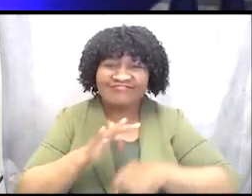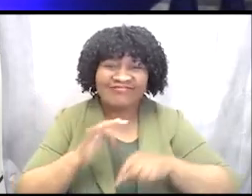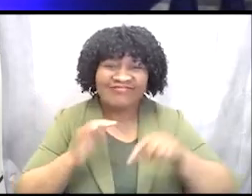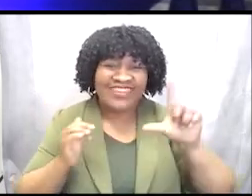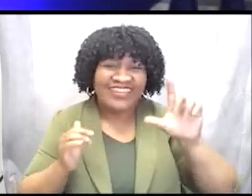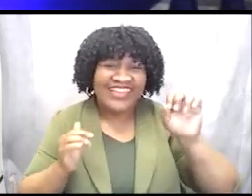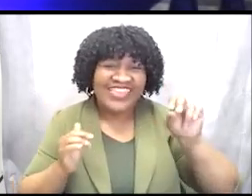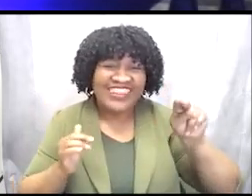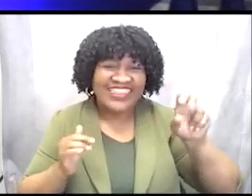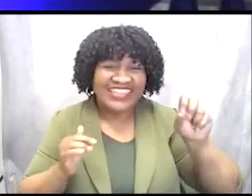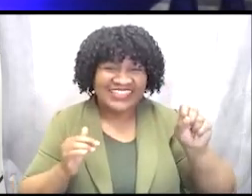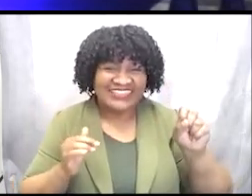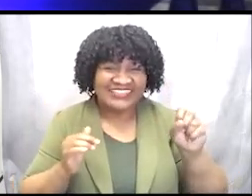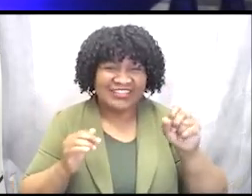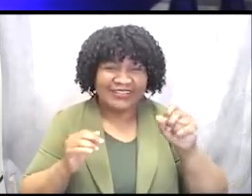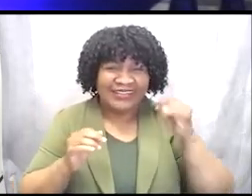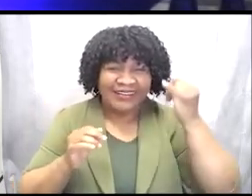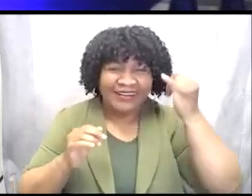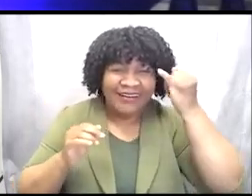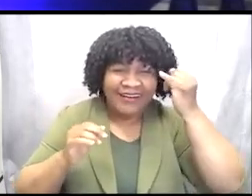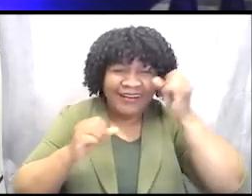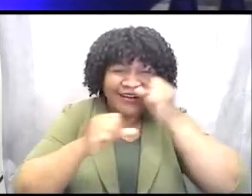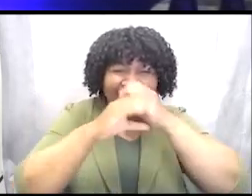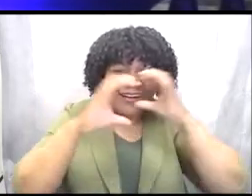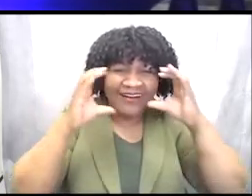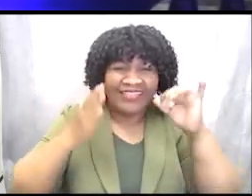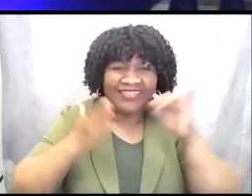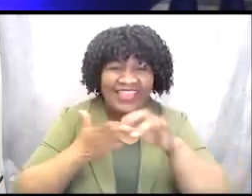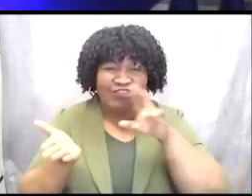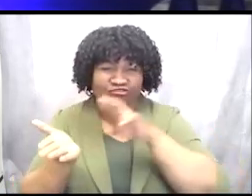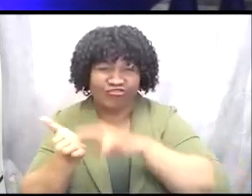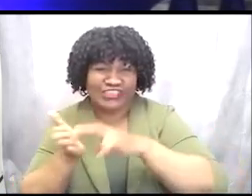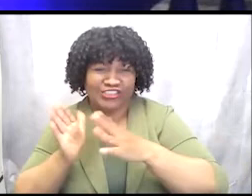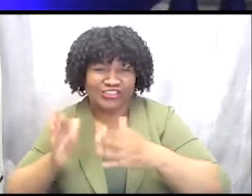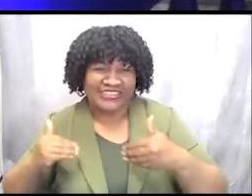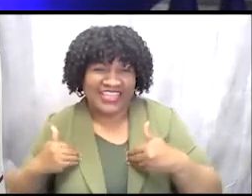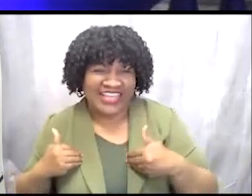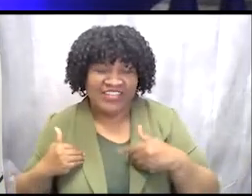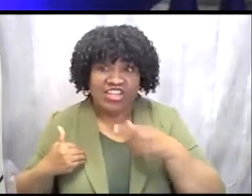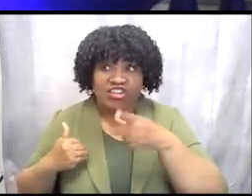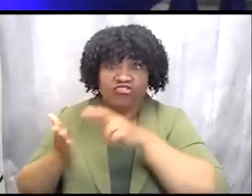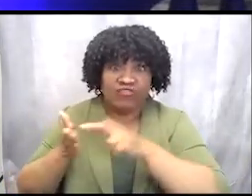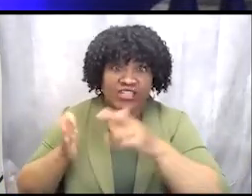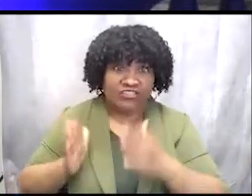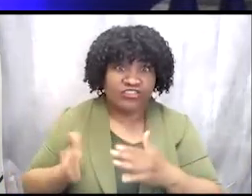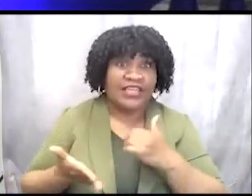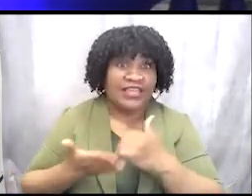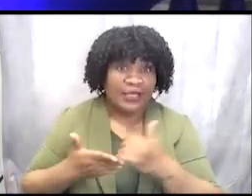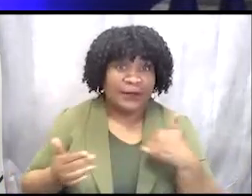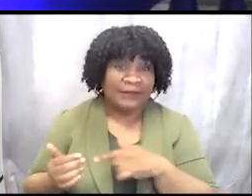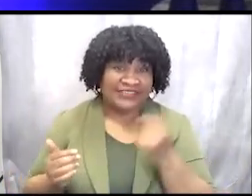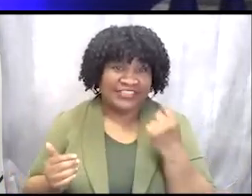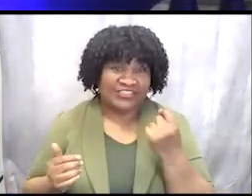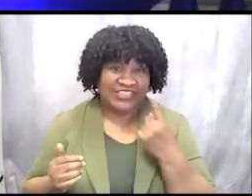that researchers have, and you help us understand when we're on the right track